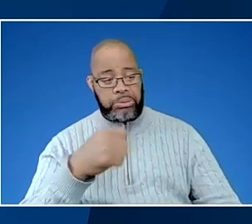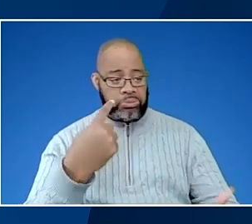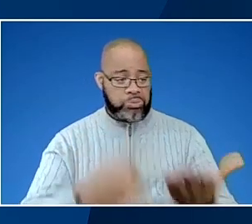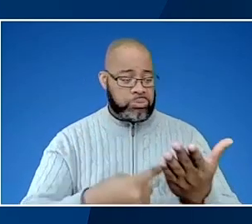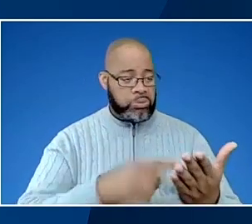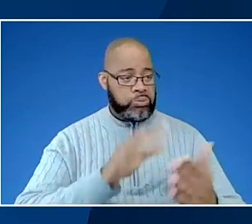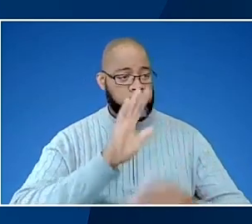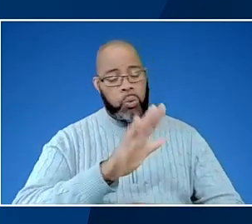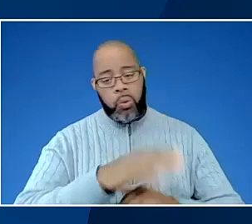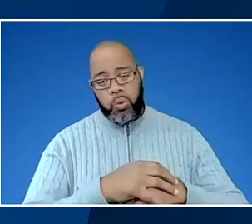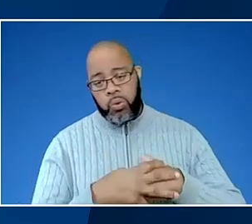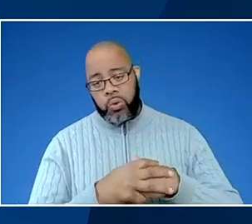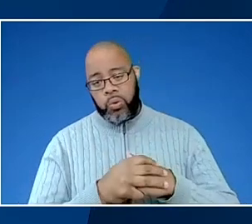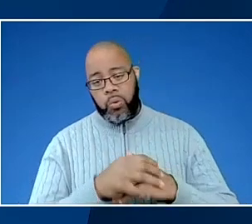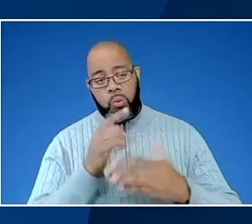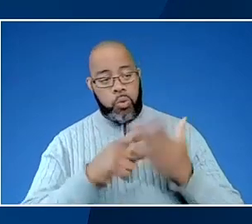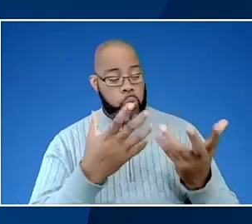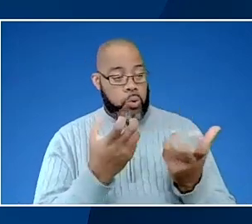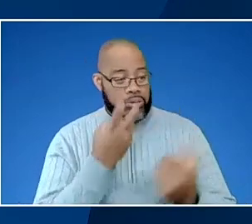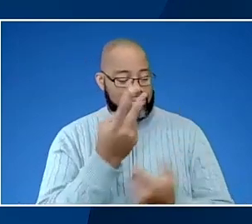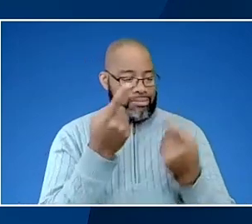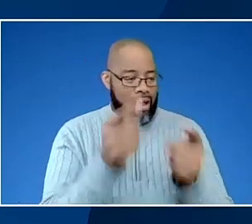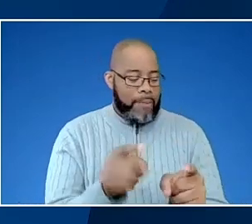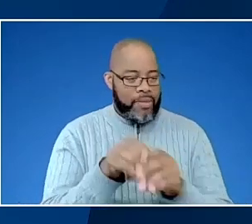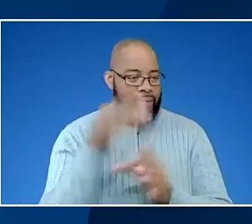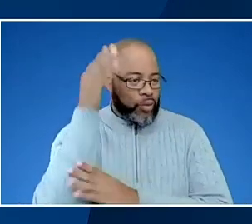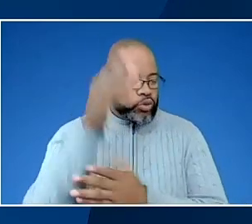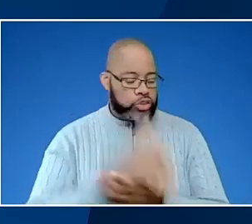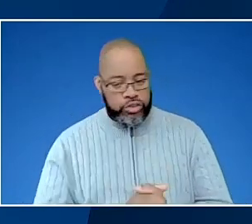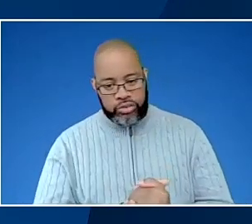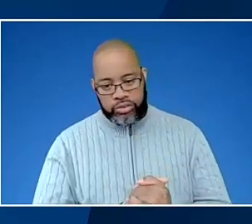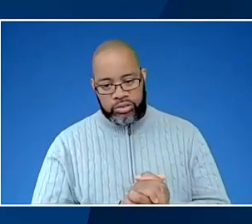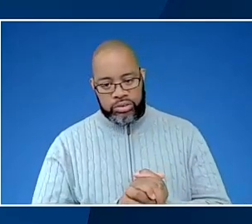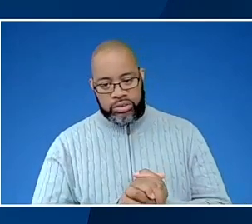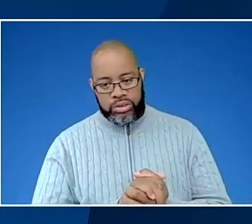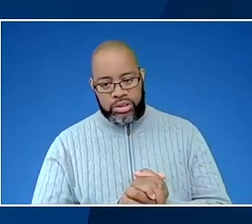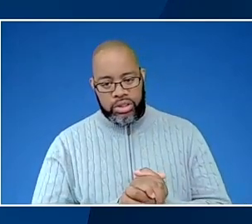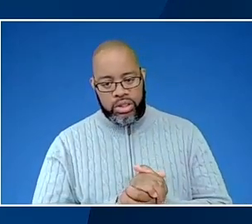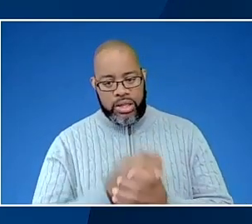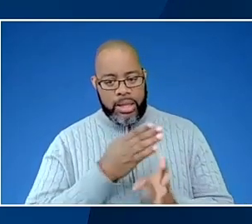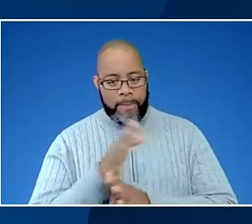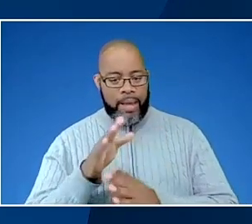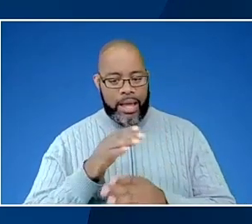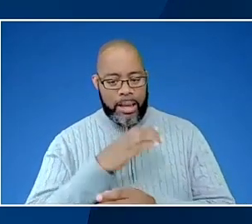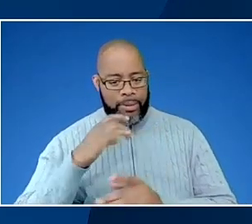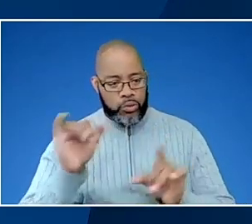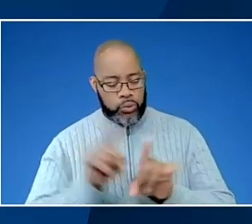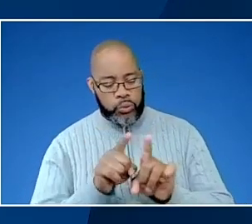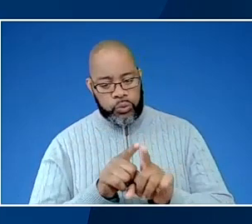know, like what you would like to see happen in the future at the main committee as well, you know, but again, like as